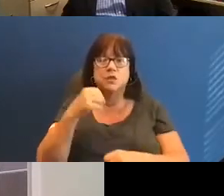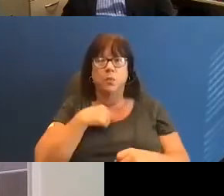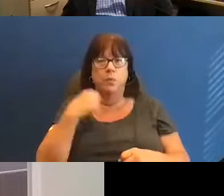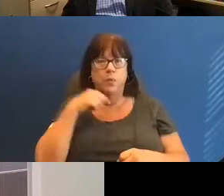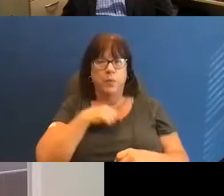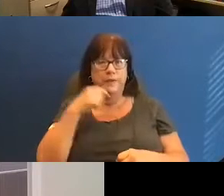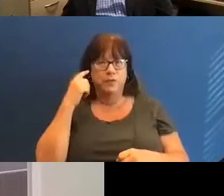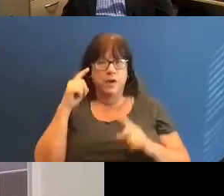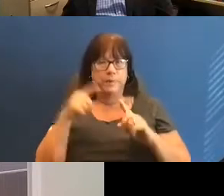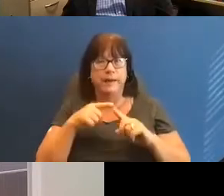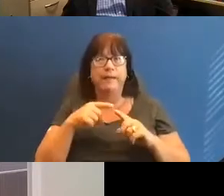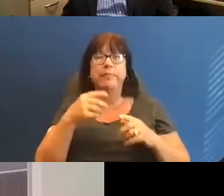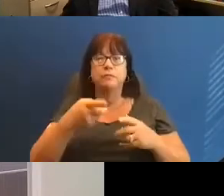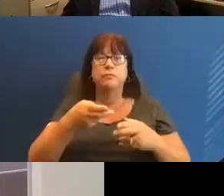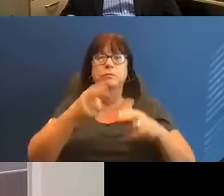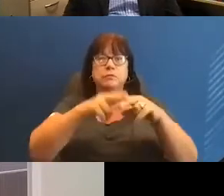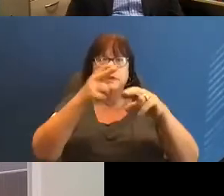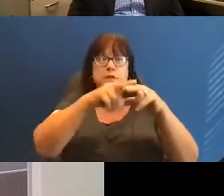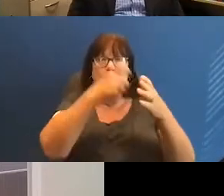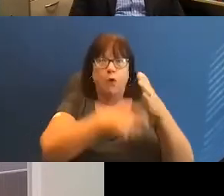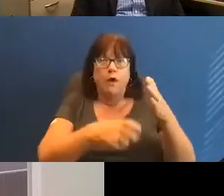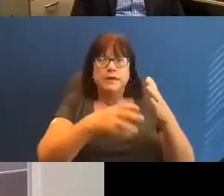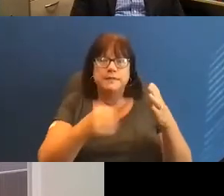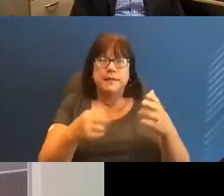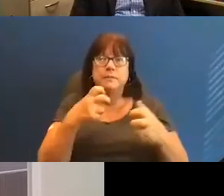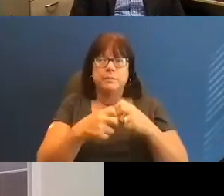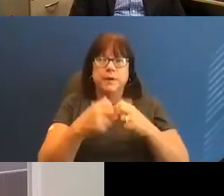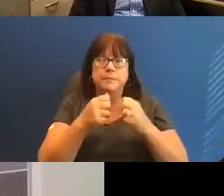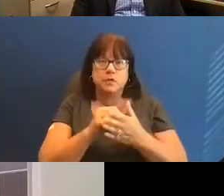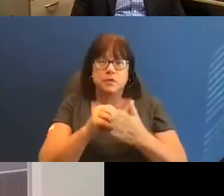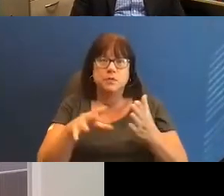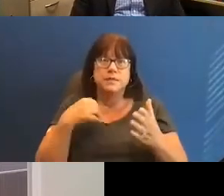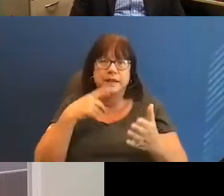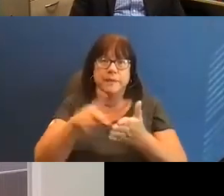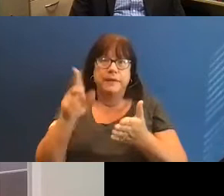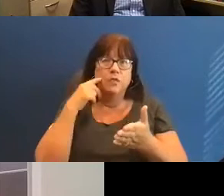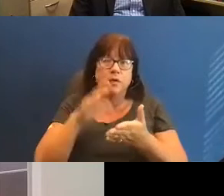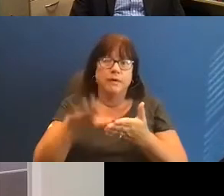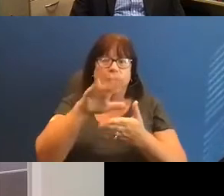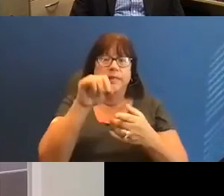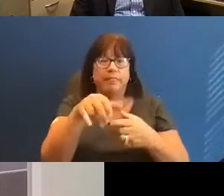higher education, this chart breaks down these challenges over the period from 2006 to 2016.